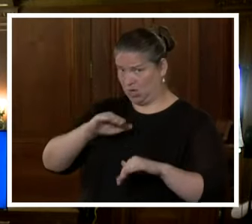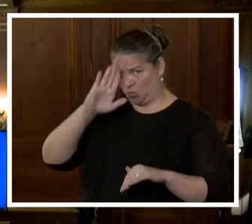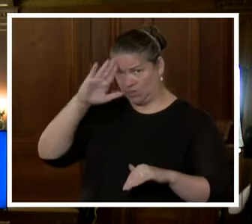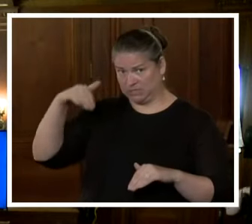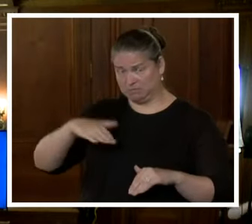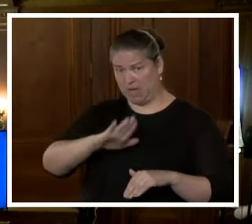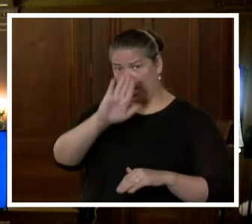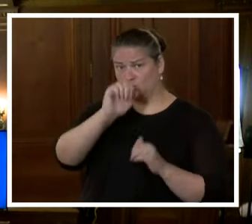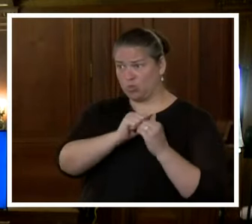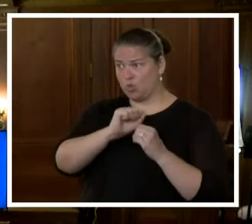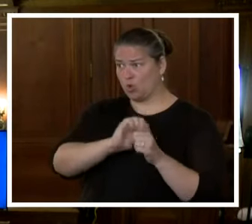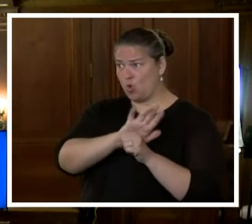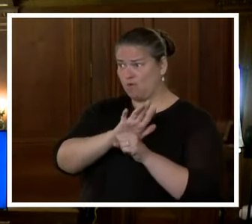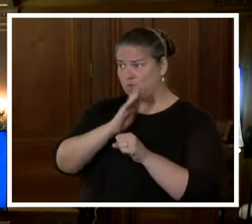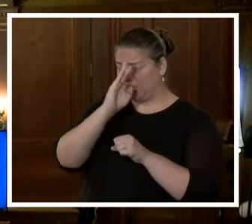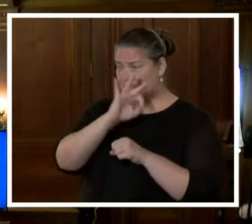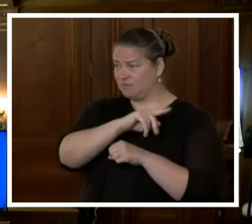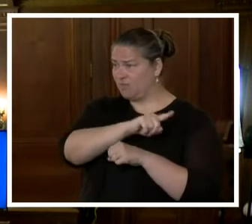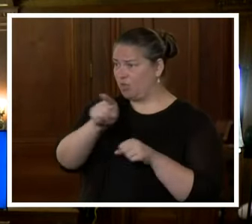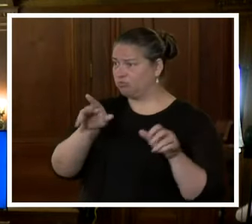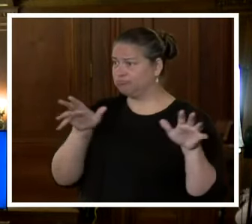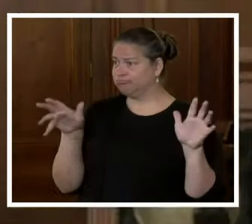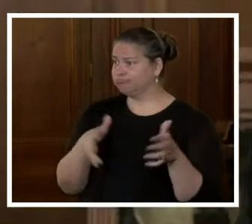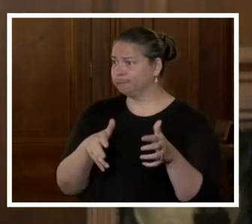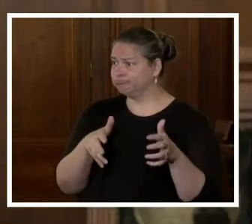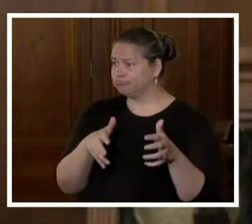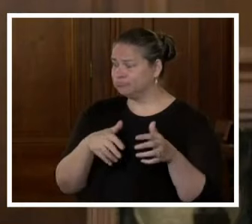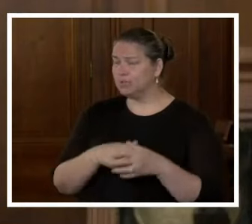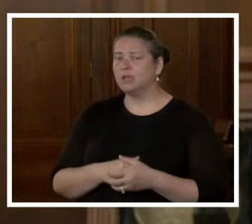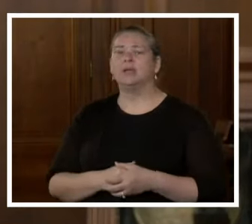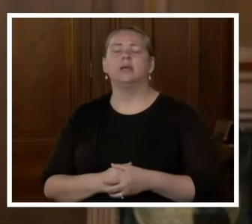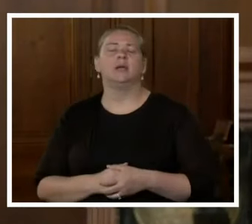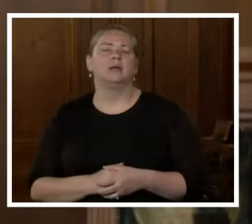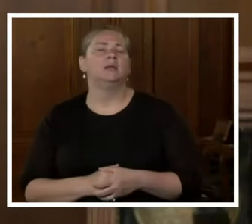FACILITY, THAT KROGER FACILITY